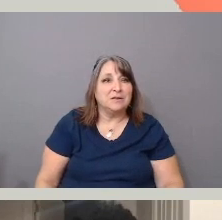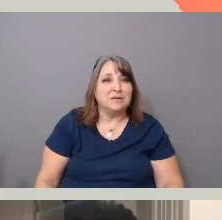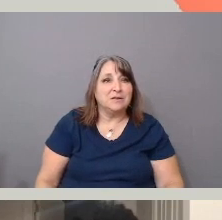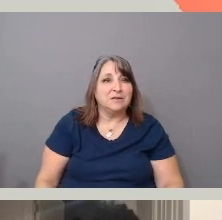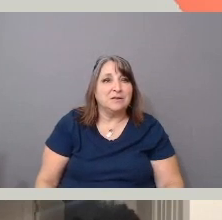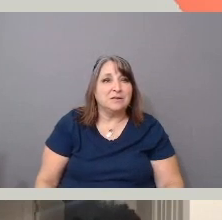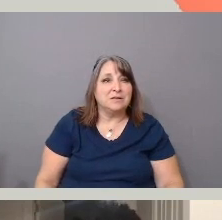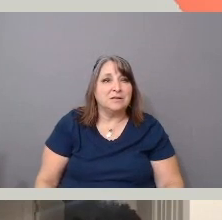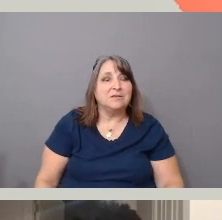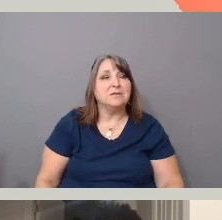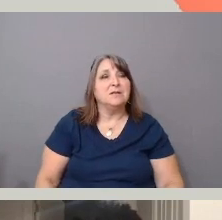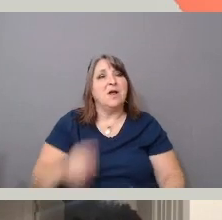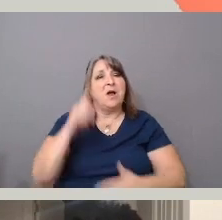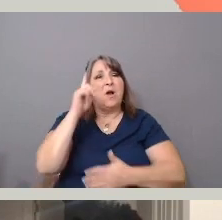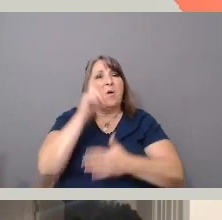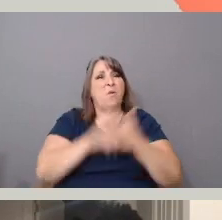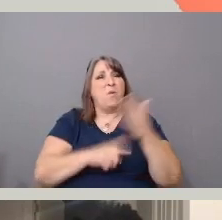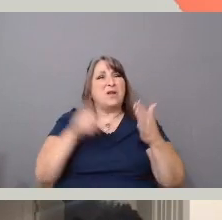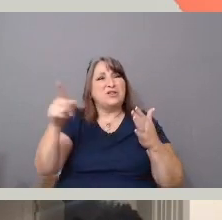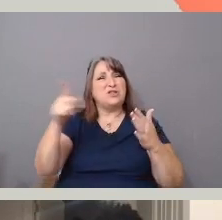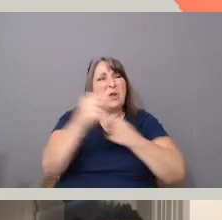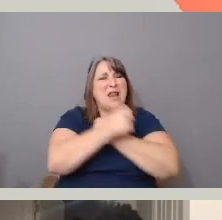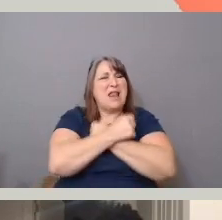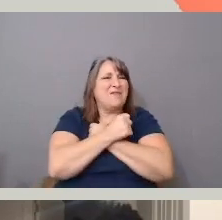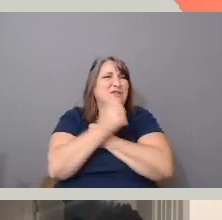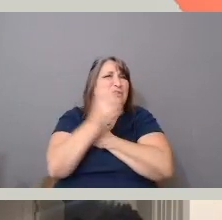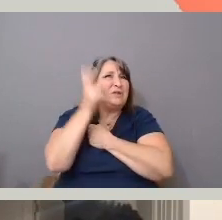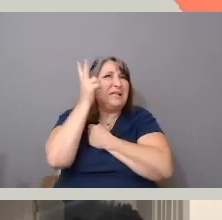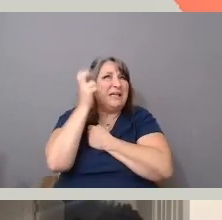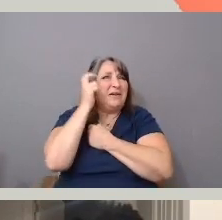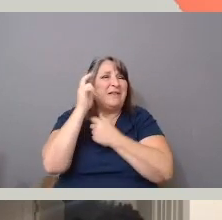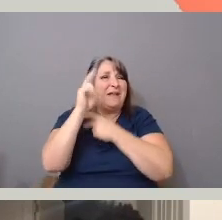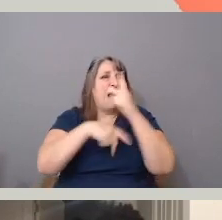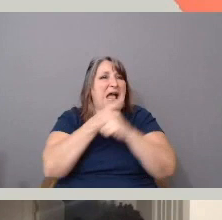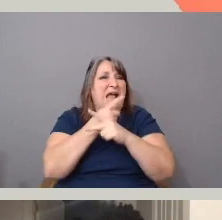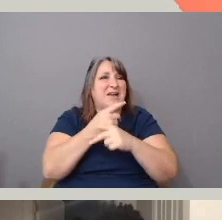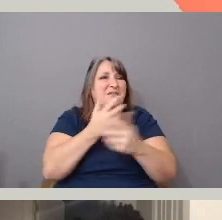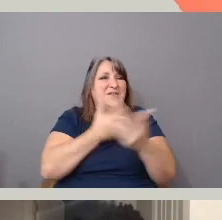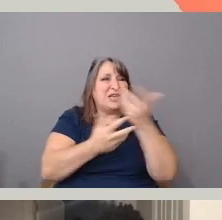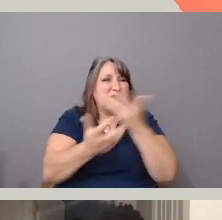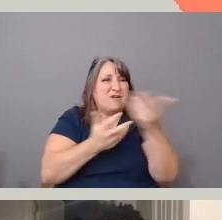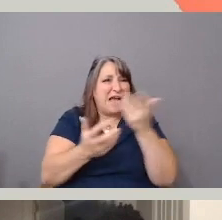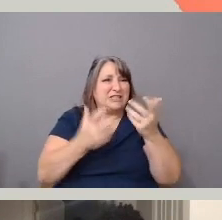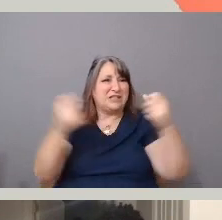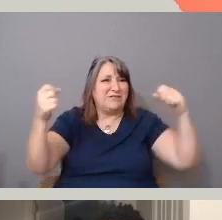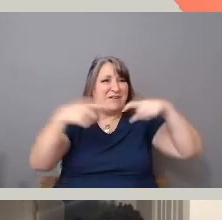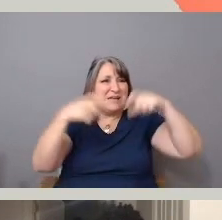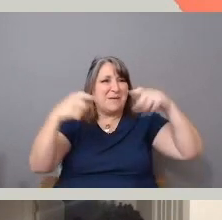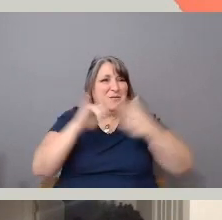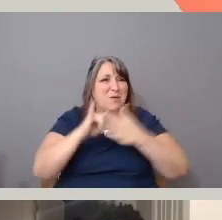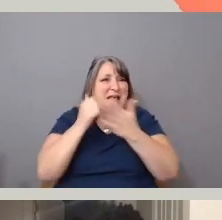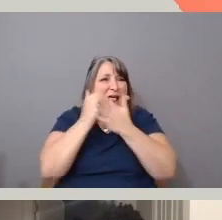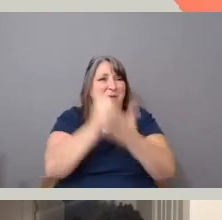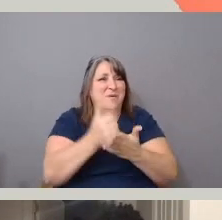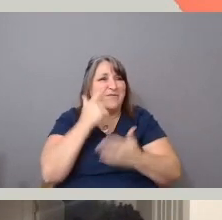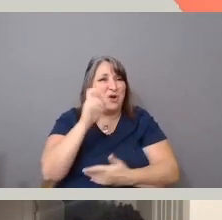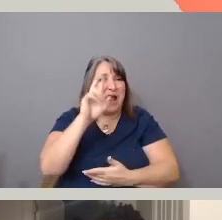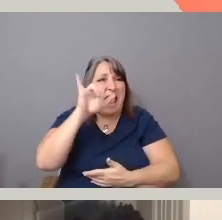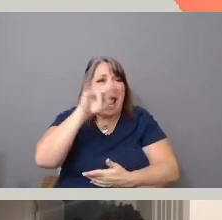And can you say more about the kind of interaction the feedback, the filmmaker-- what is helpful for you, Erin, in your work with the poet